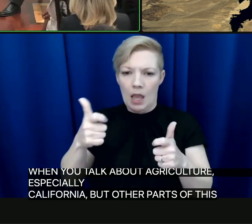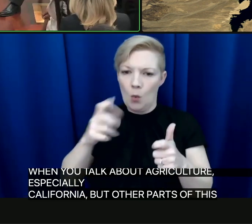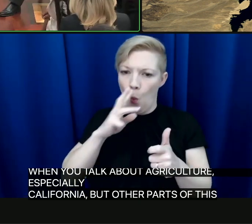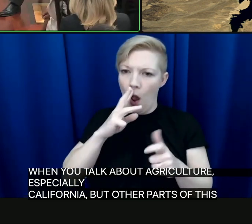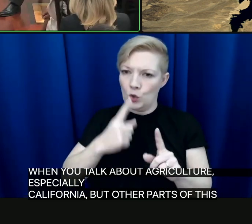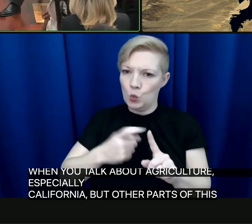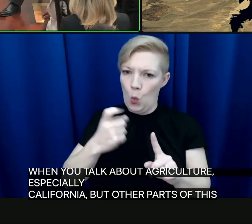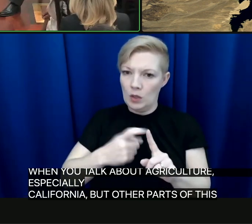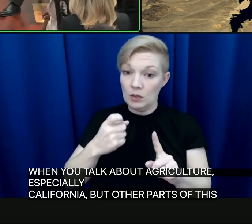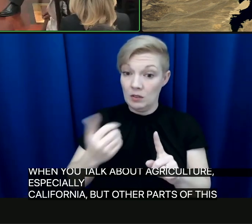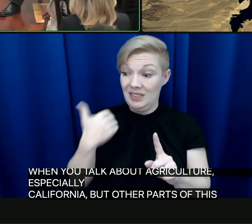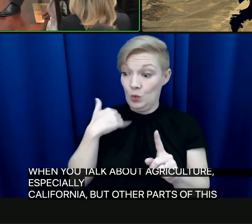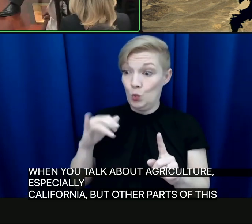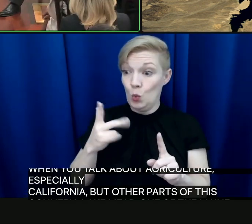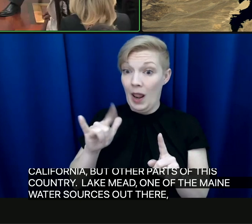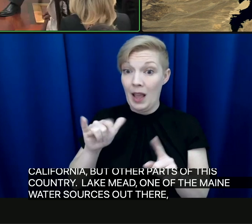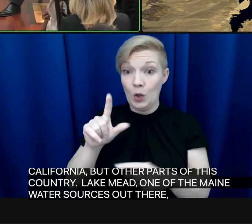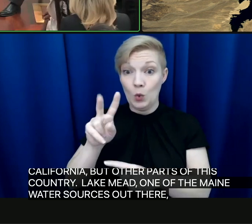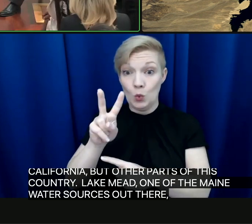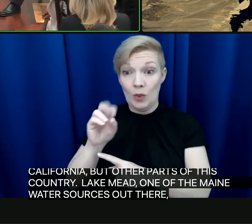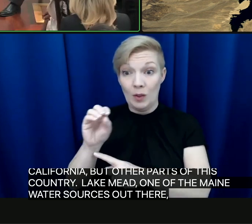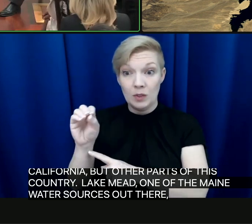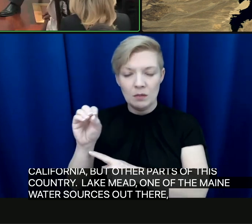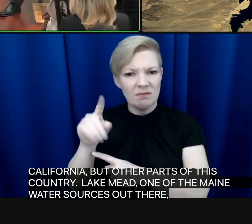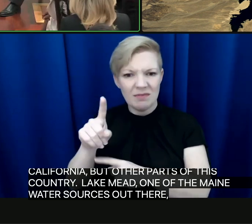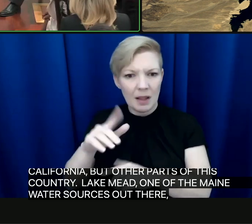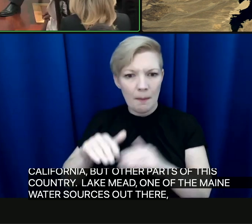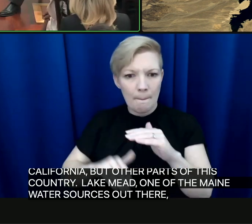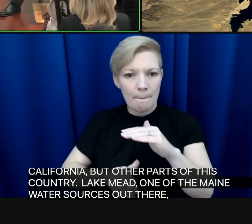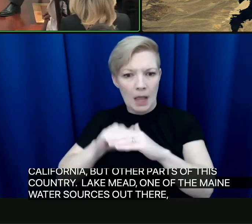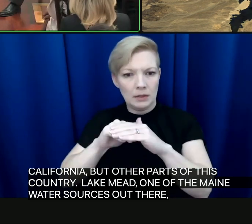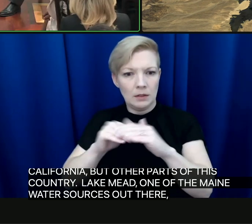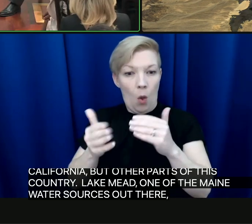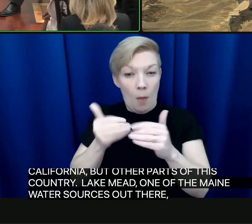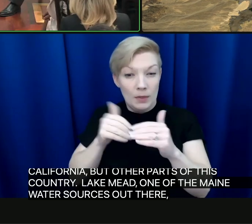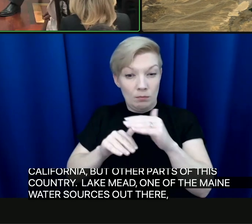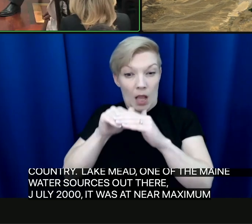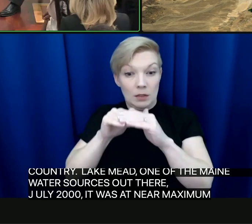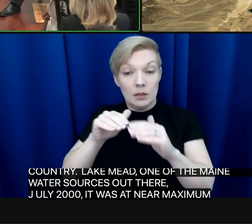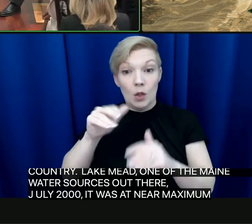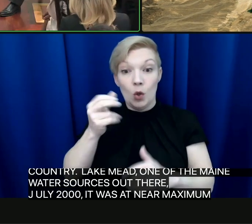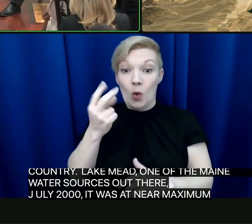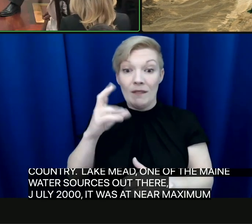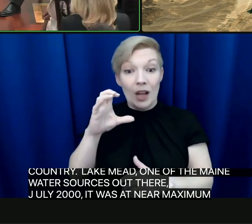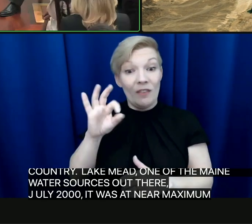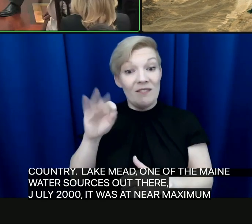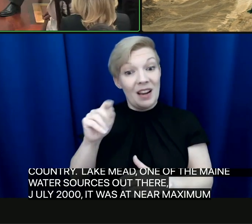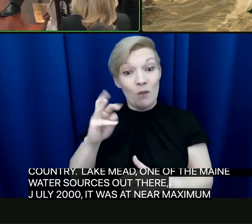it was it was at near maximum capacity, 1200 feet of water. Well, July of this year,